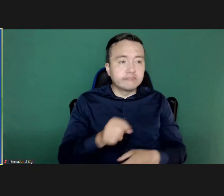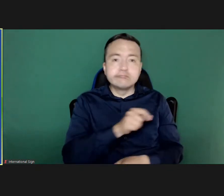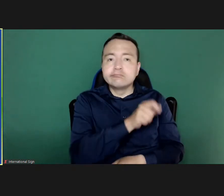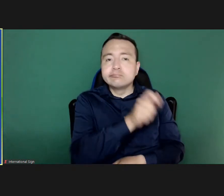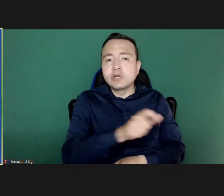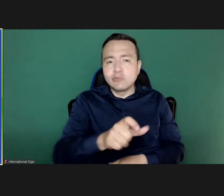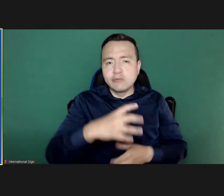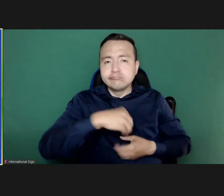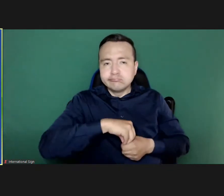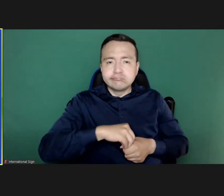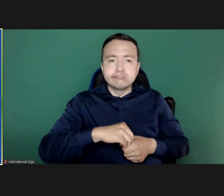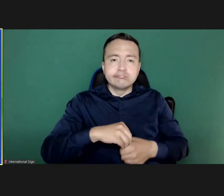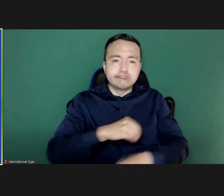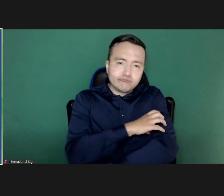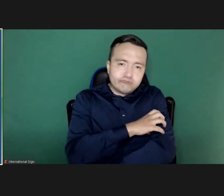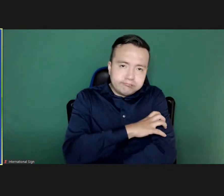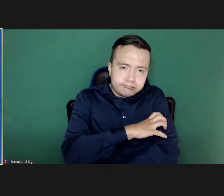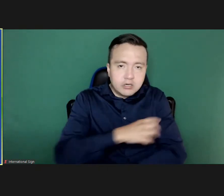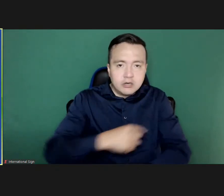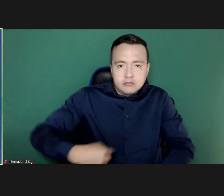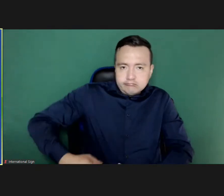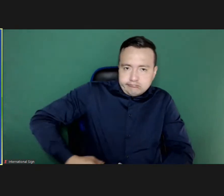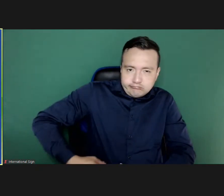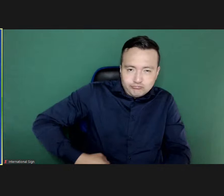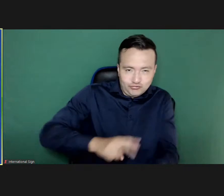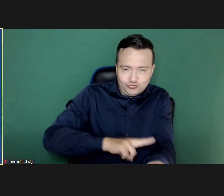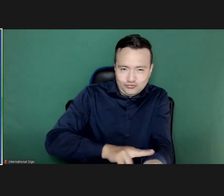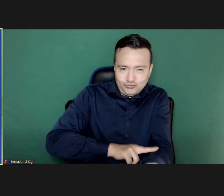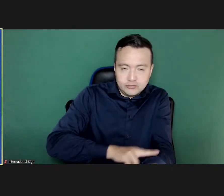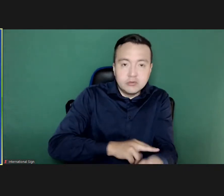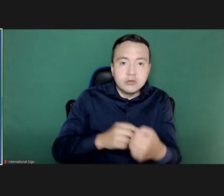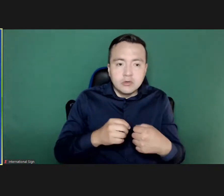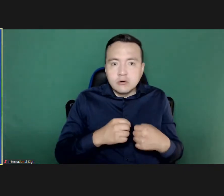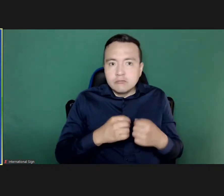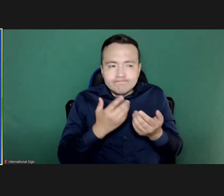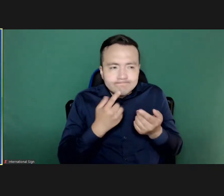I know very complex questions. But I would like to conclude with just some reflections